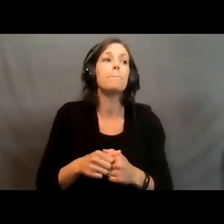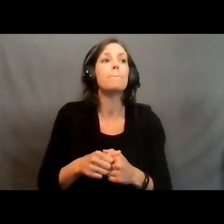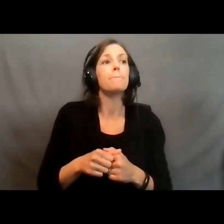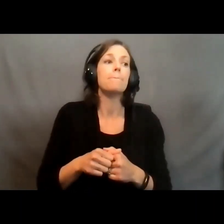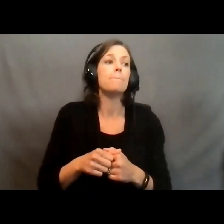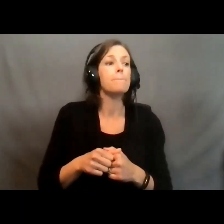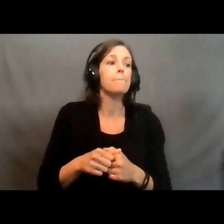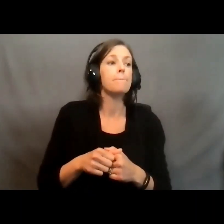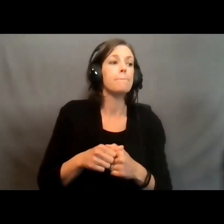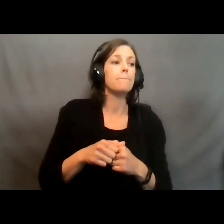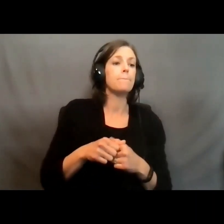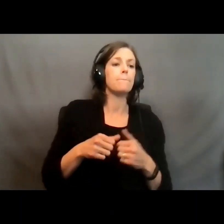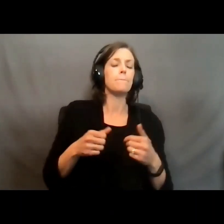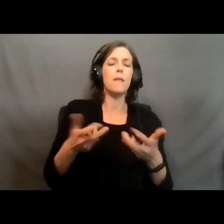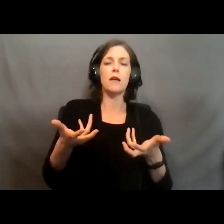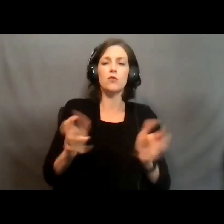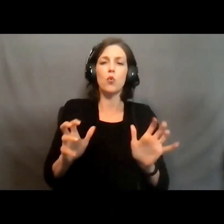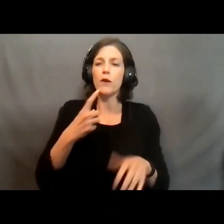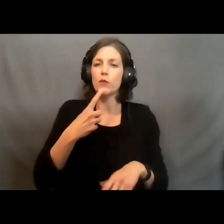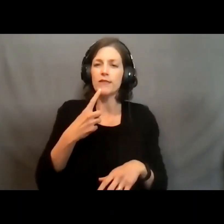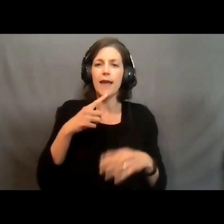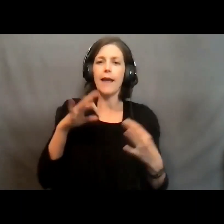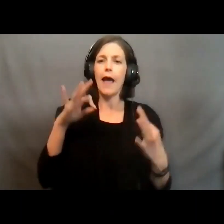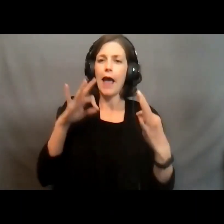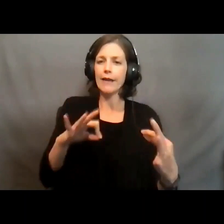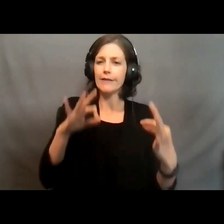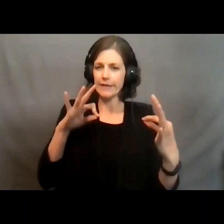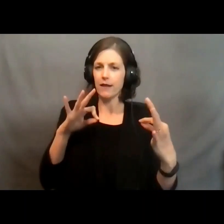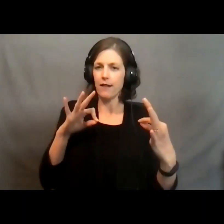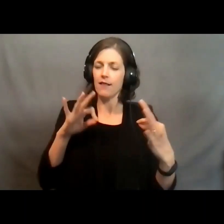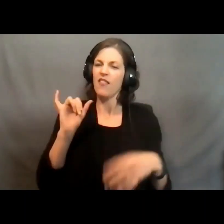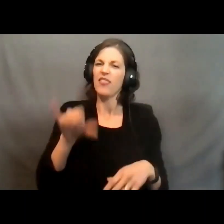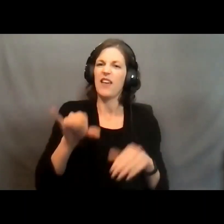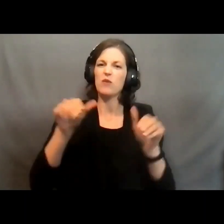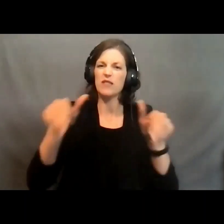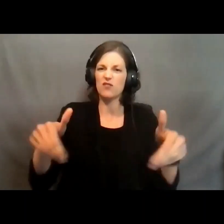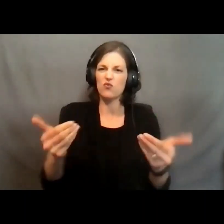I do not want to say ideal because 13:38:54 that was introduced in 2010, but with